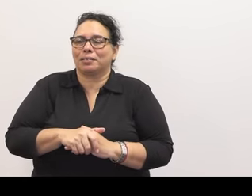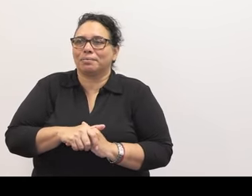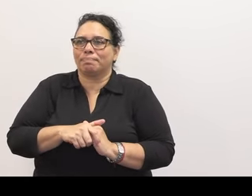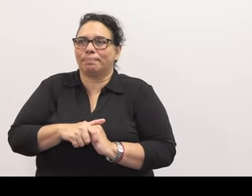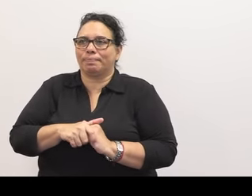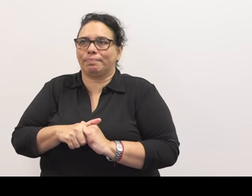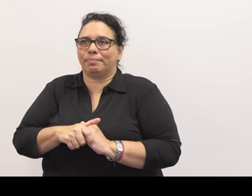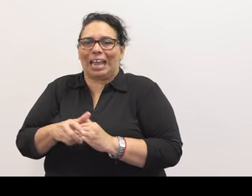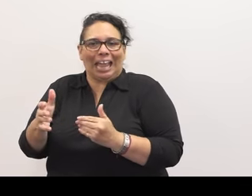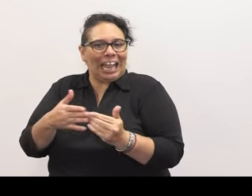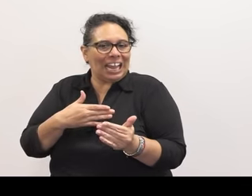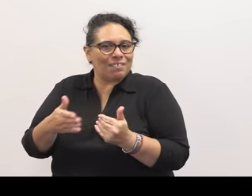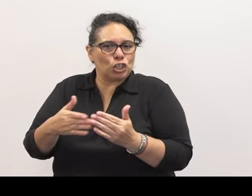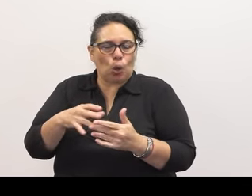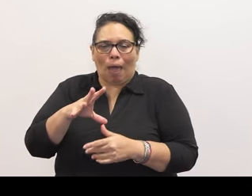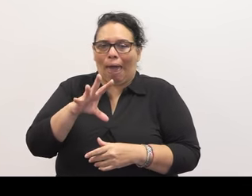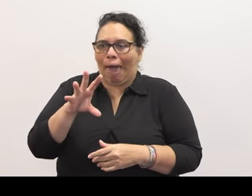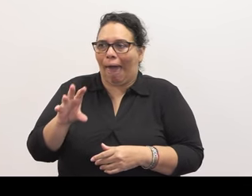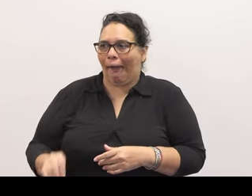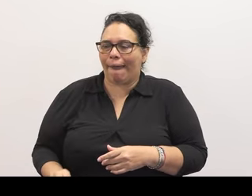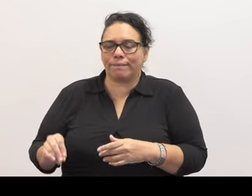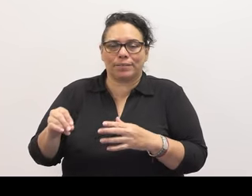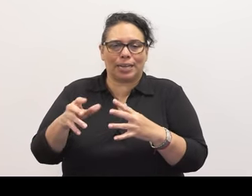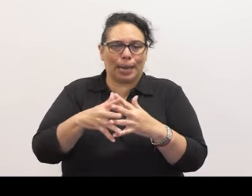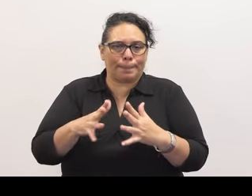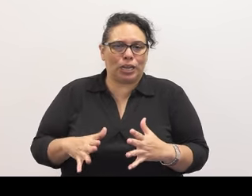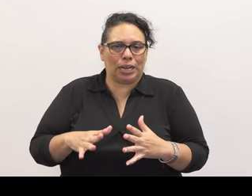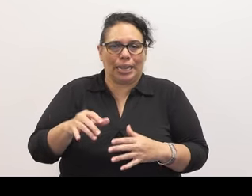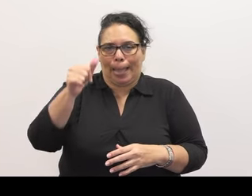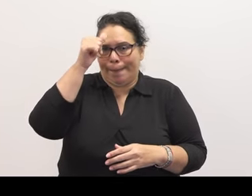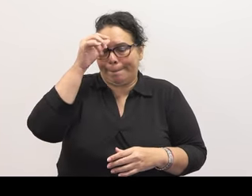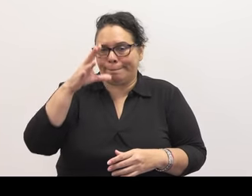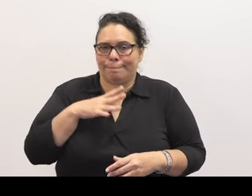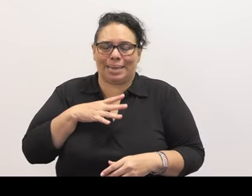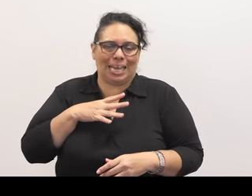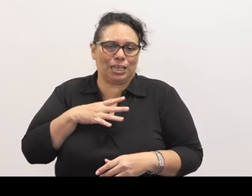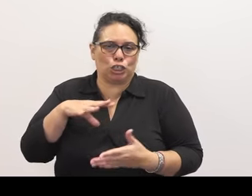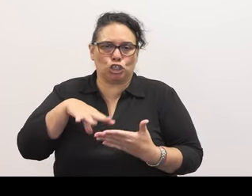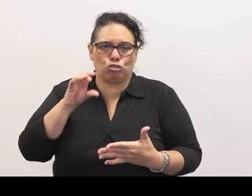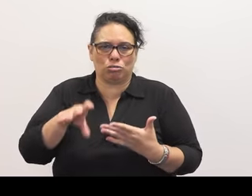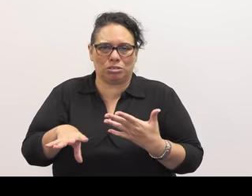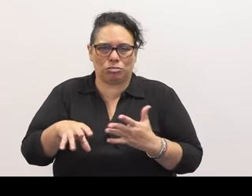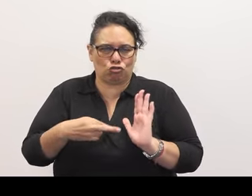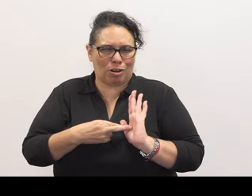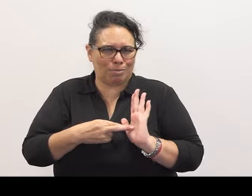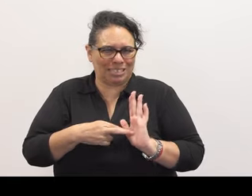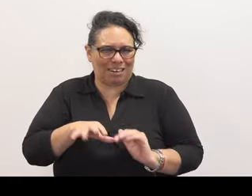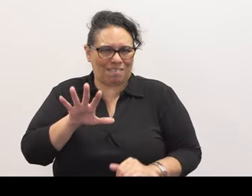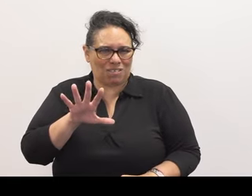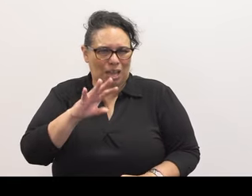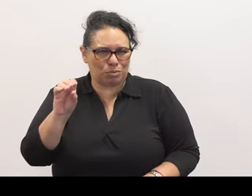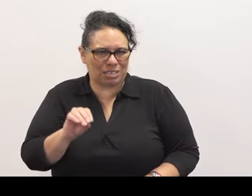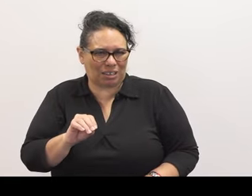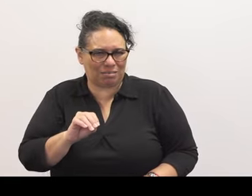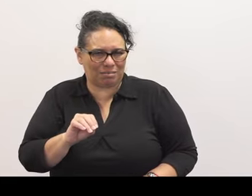even though African American male students represent a total of 5% of our total student body, when we did the analysis,